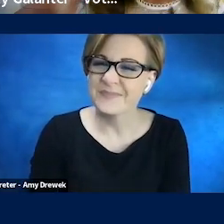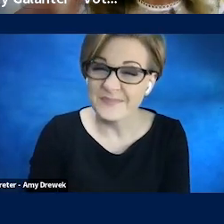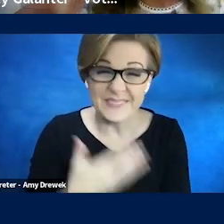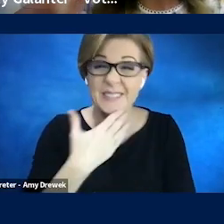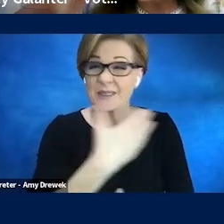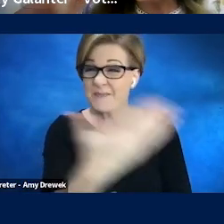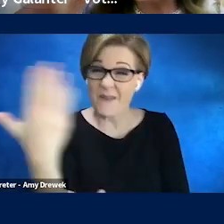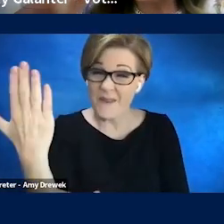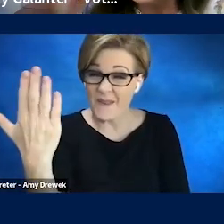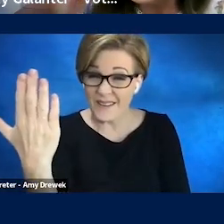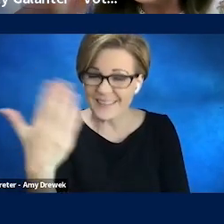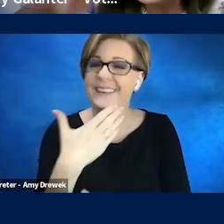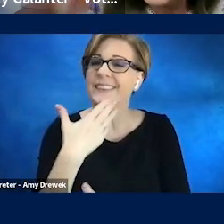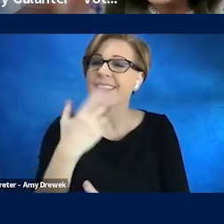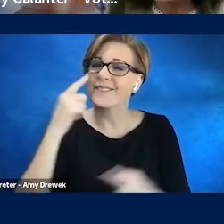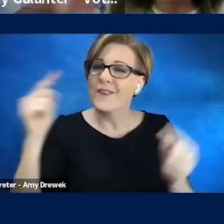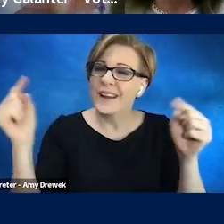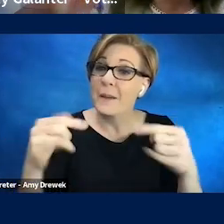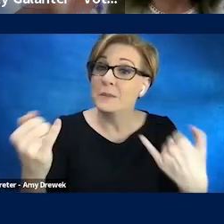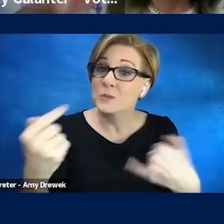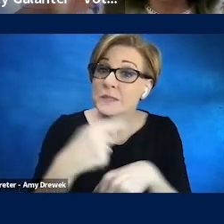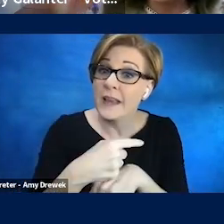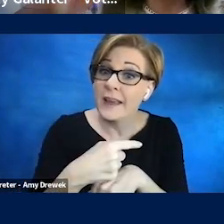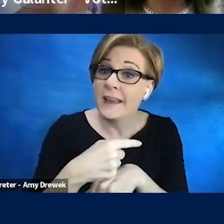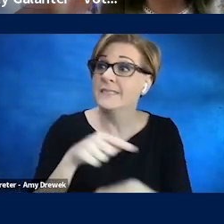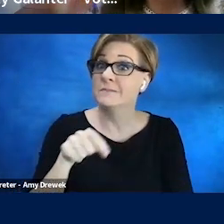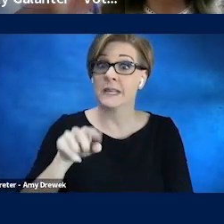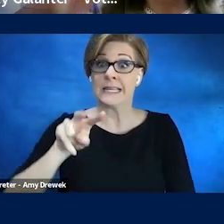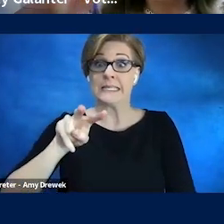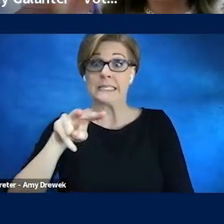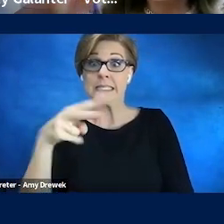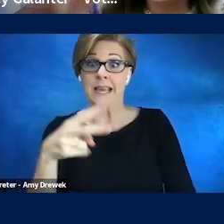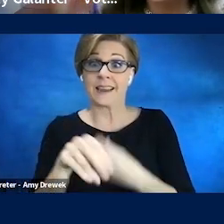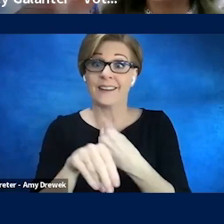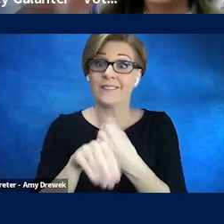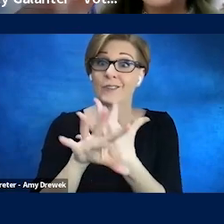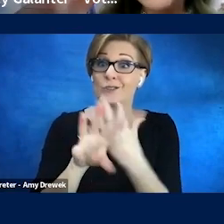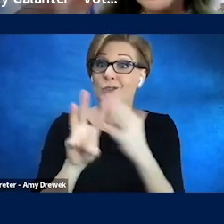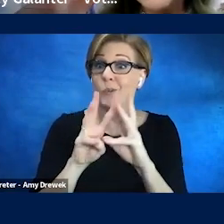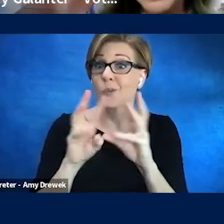Betty: Well good morning and thank you for joining us today for our second virtual workshop of the